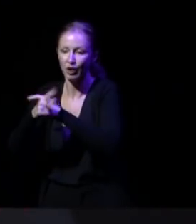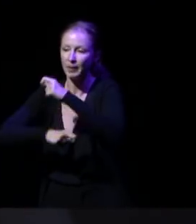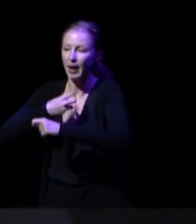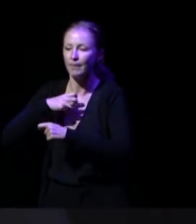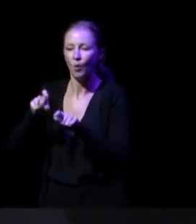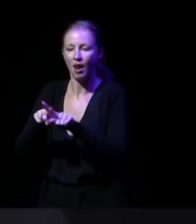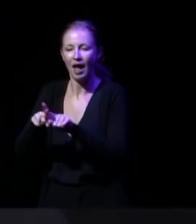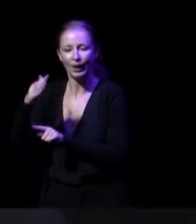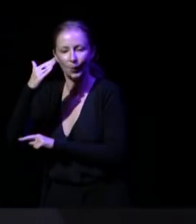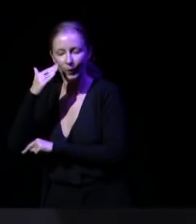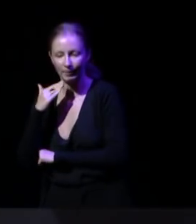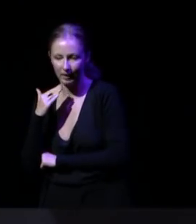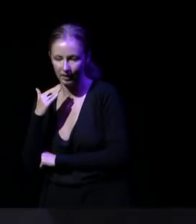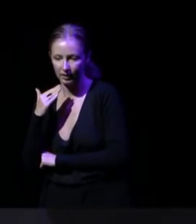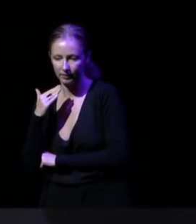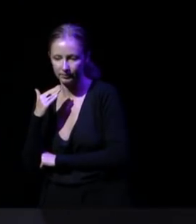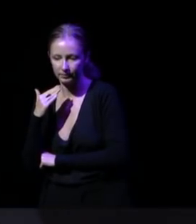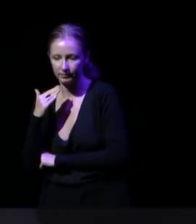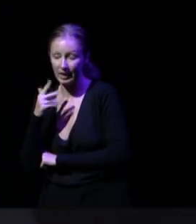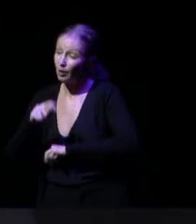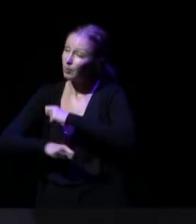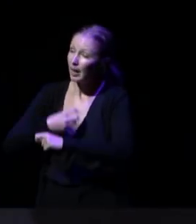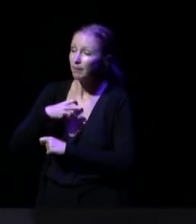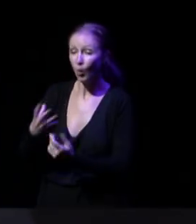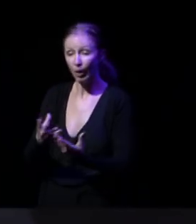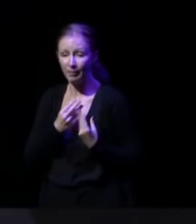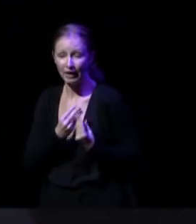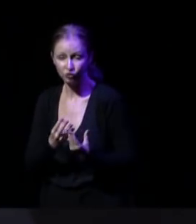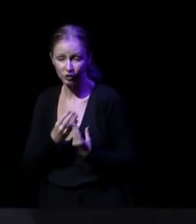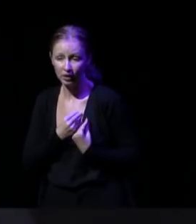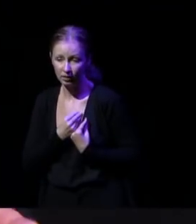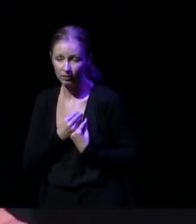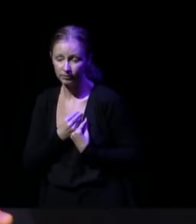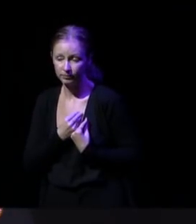We want it to look more compassionate. We want it to look more equal.